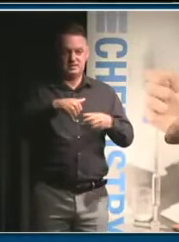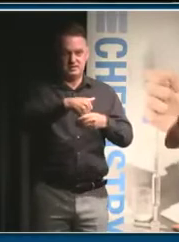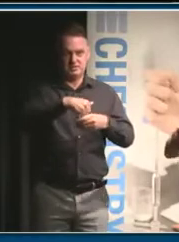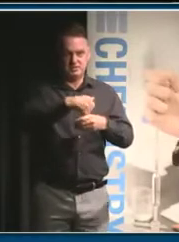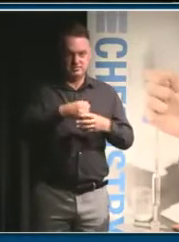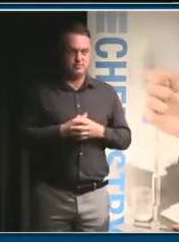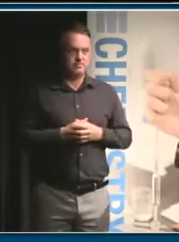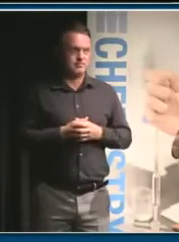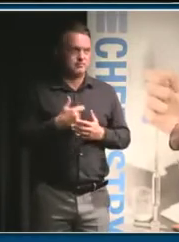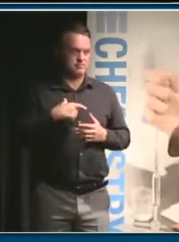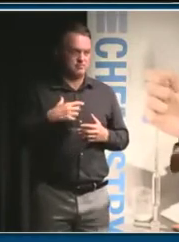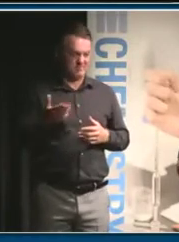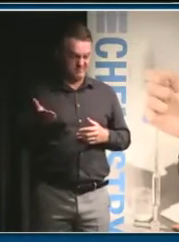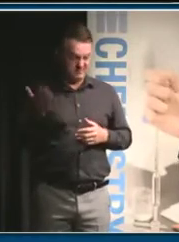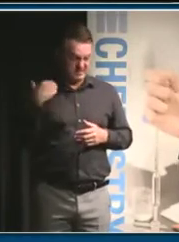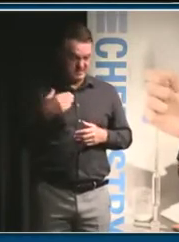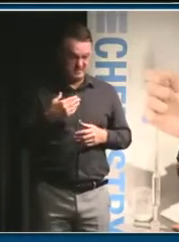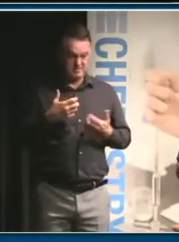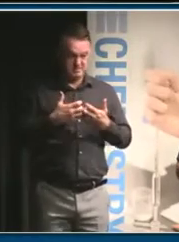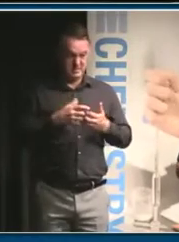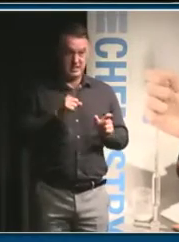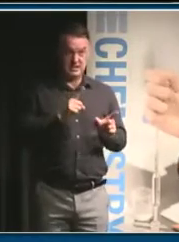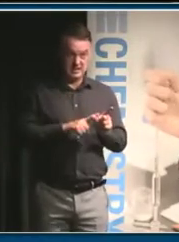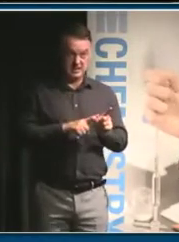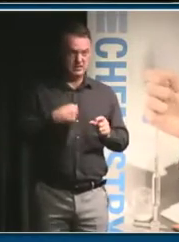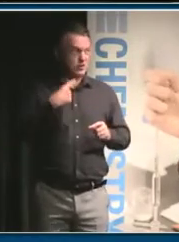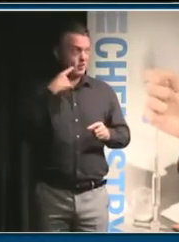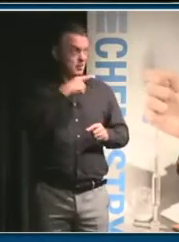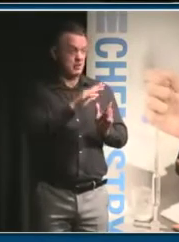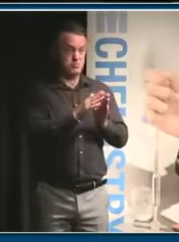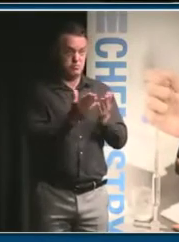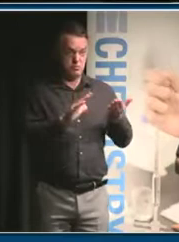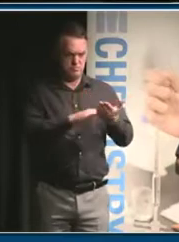last you know several years it's been translated I think into over 15 different languages. I’ve